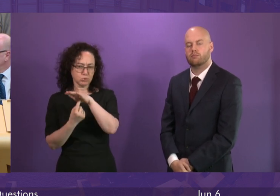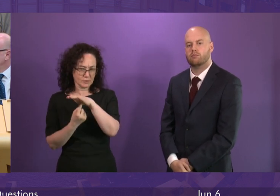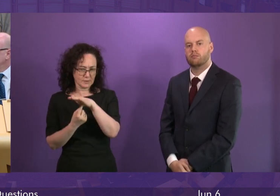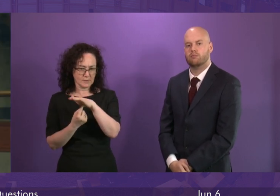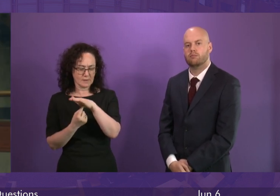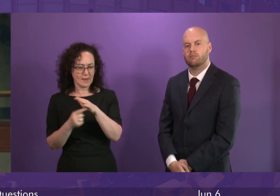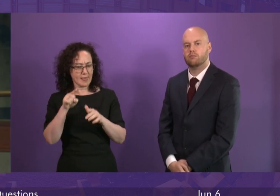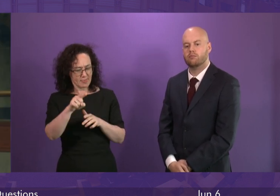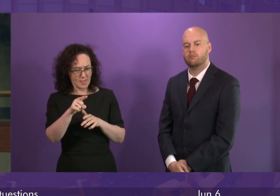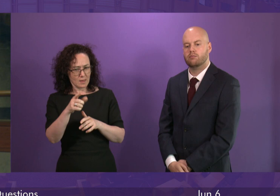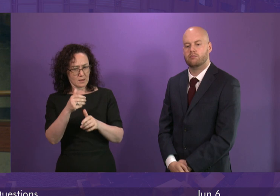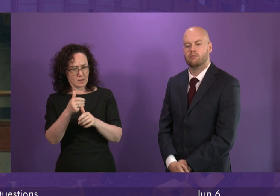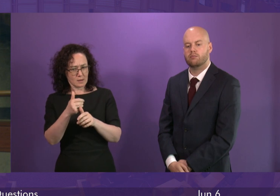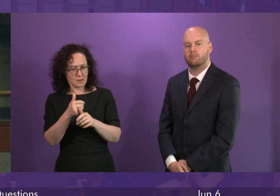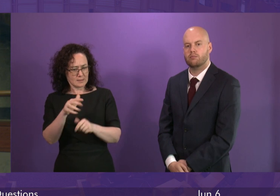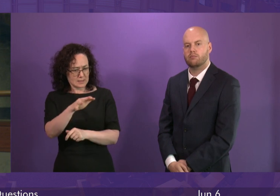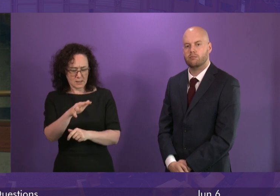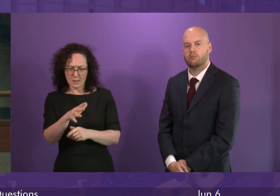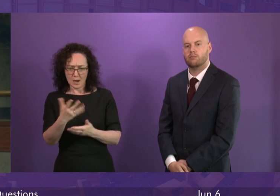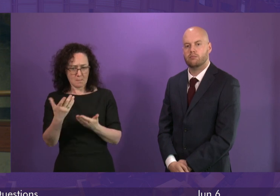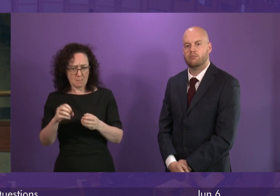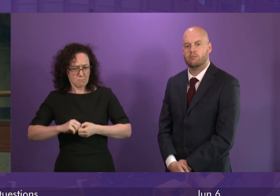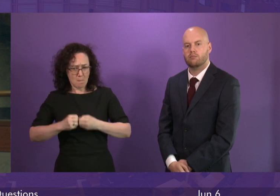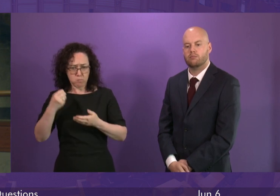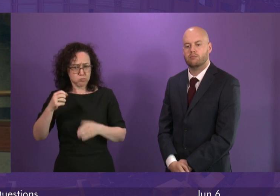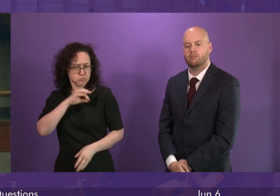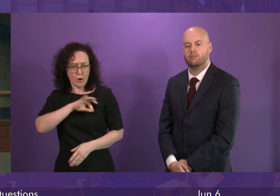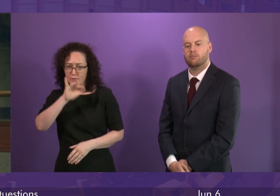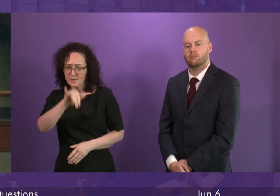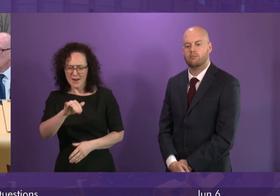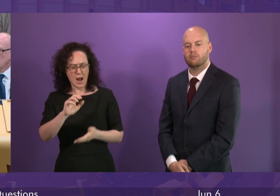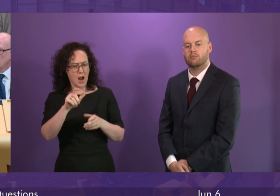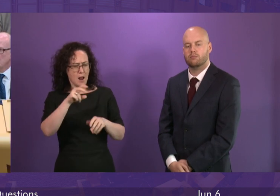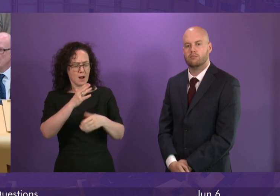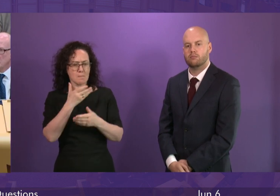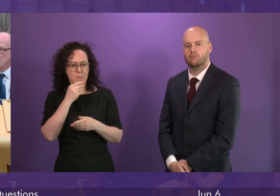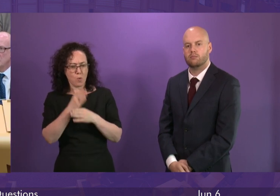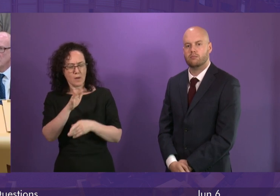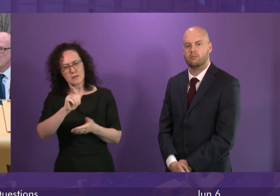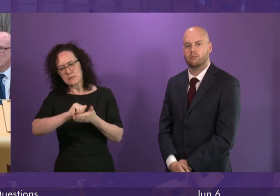workforce there. In the Government’s view, it is perfectly possible for a viable business